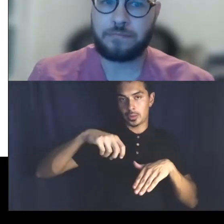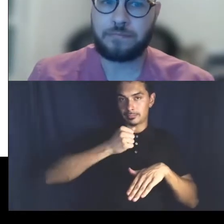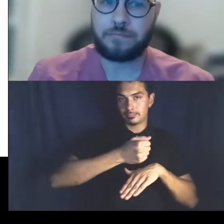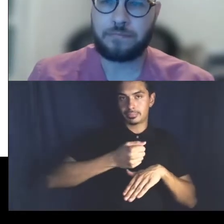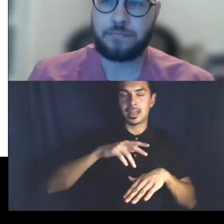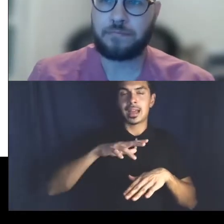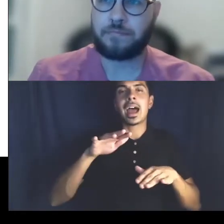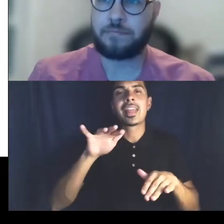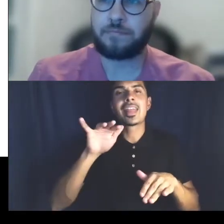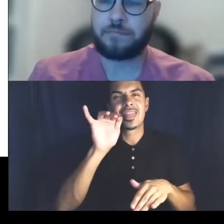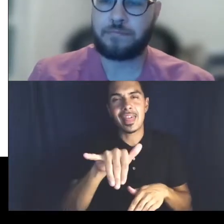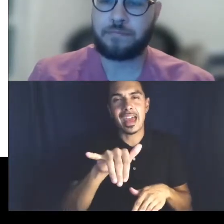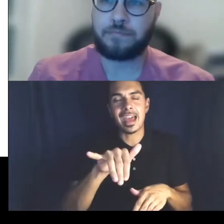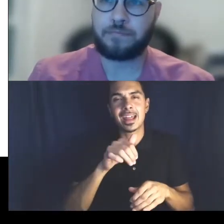when we think of health and wellness.